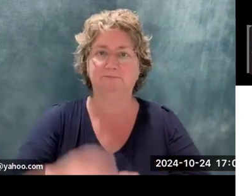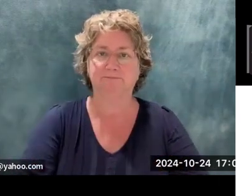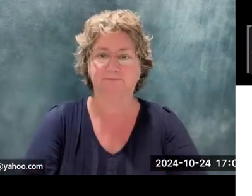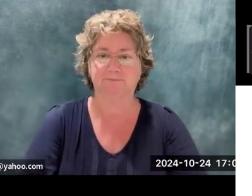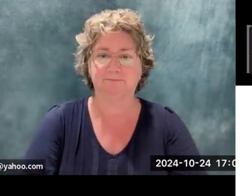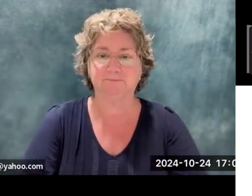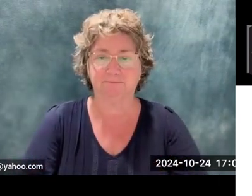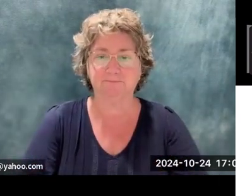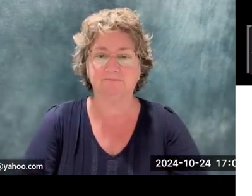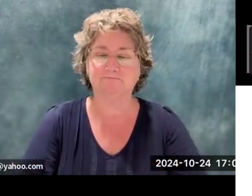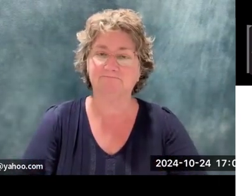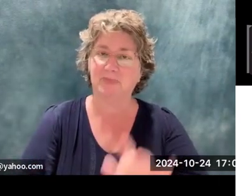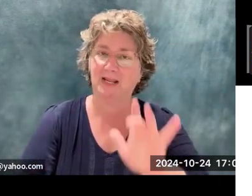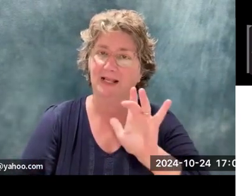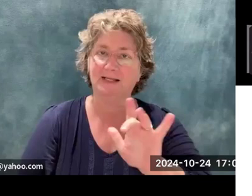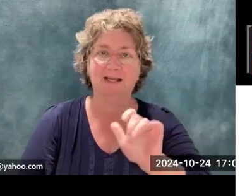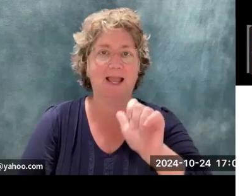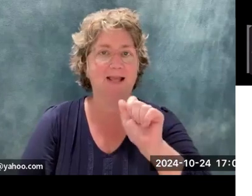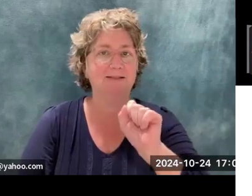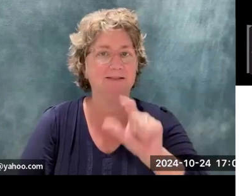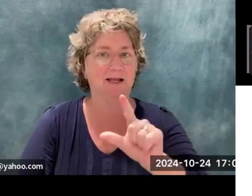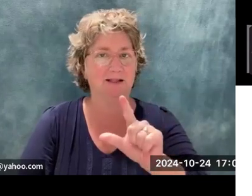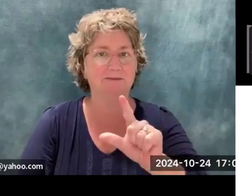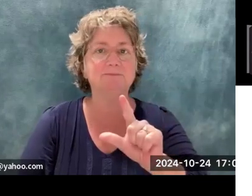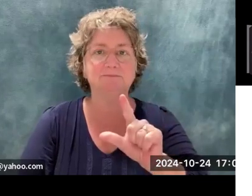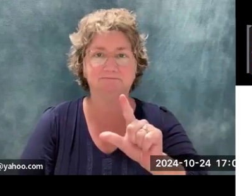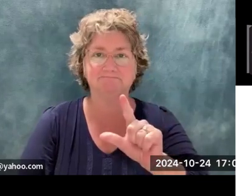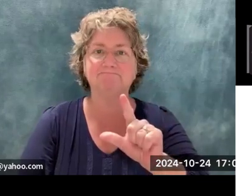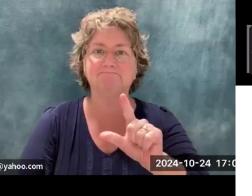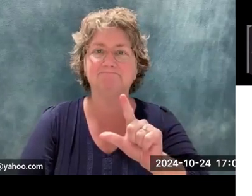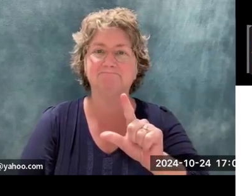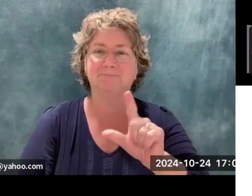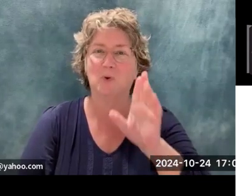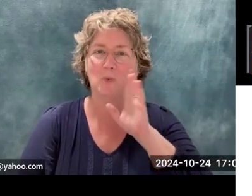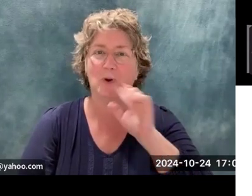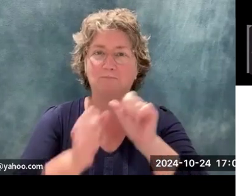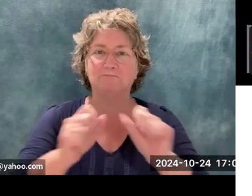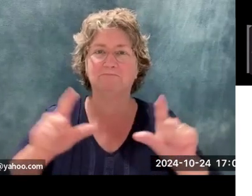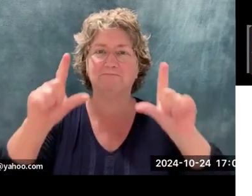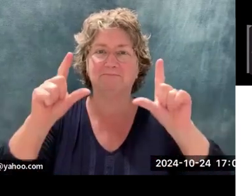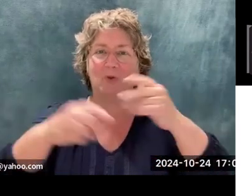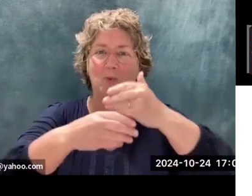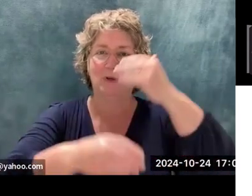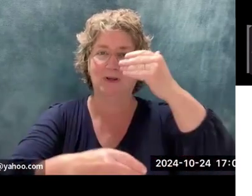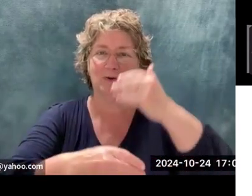Then simply select American Sign Language, and you will then get a pop-up window with our sign language interpreter.